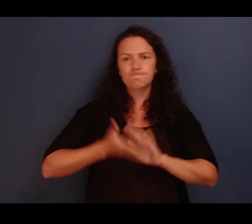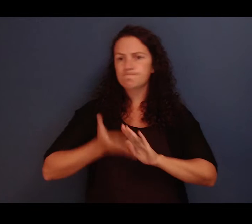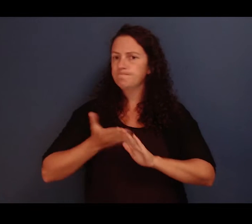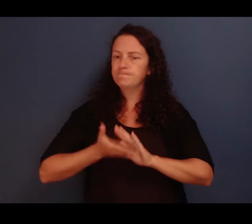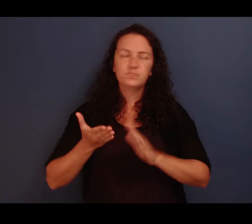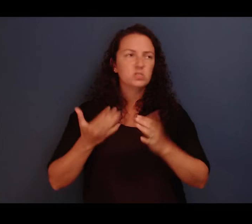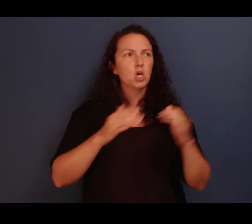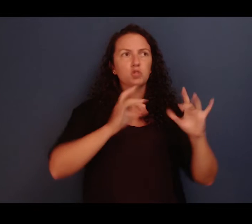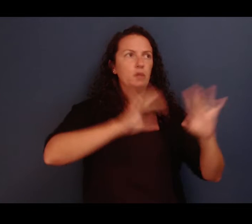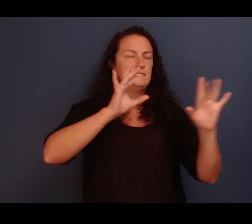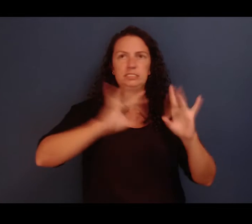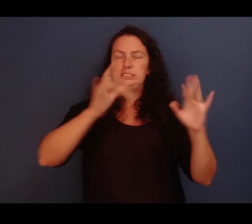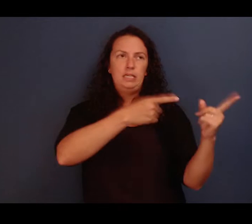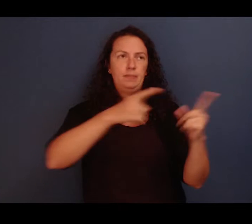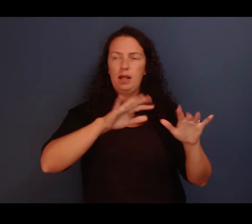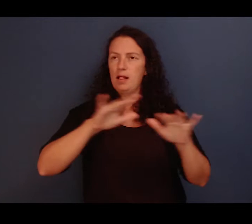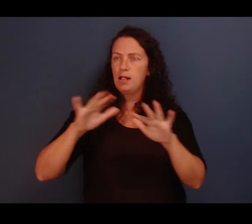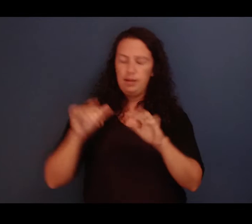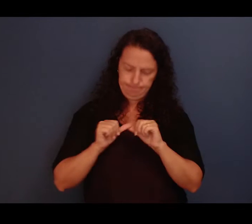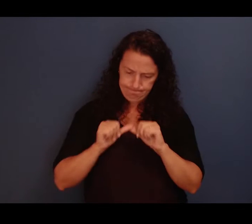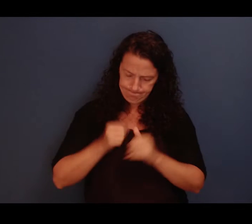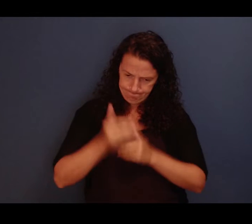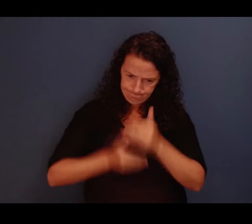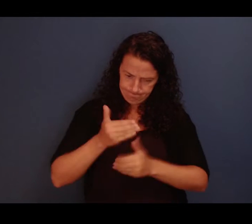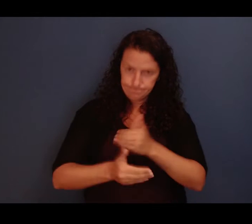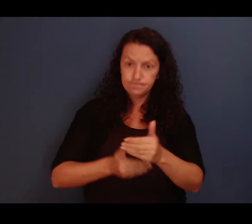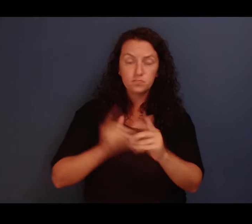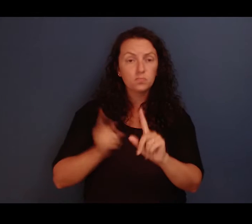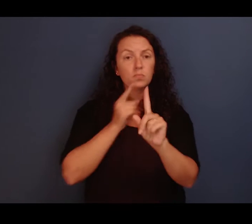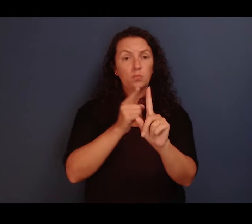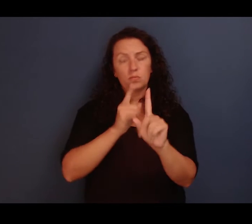midst of multiple crises - we continued to move forward our mission of delivering access